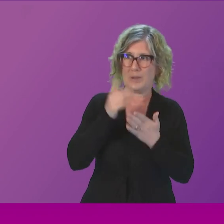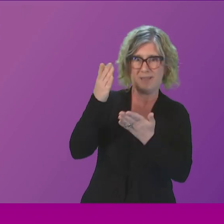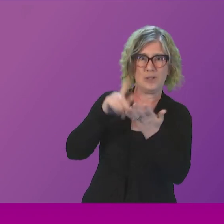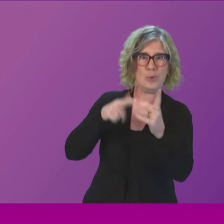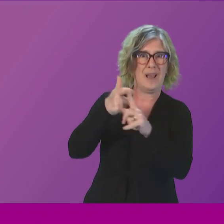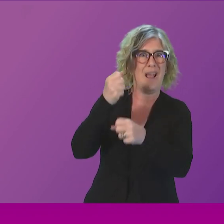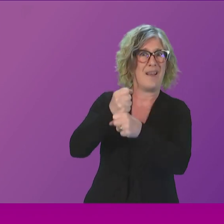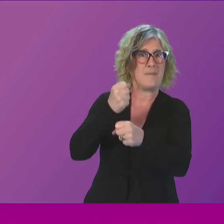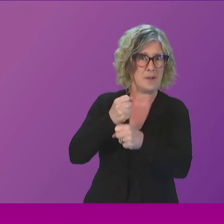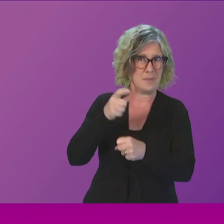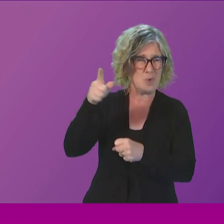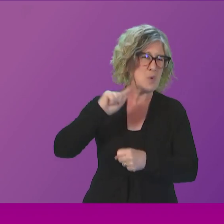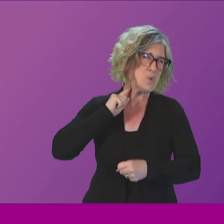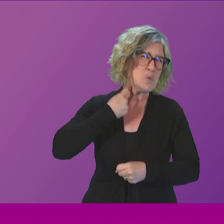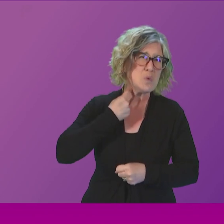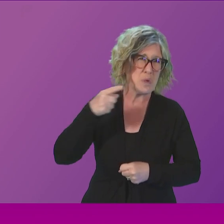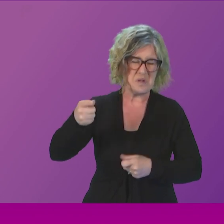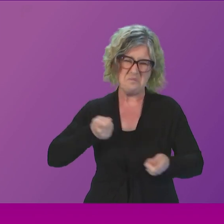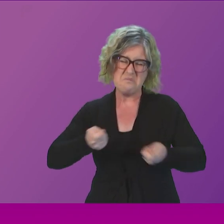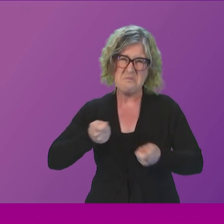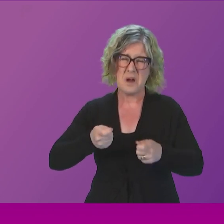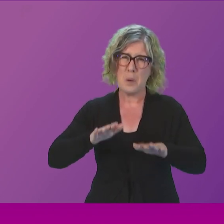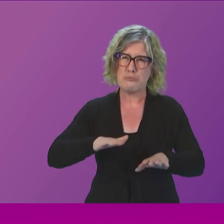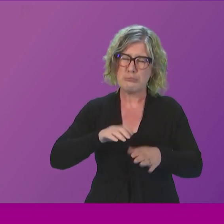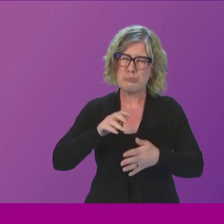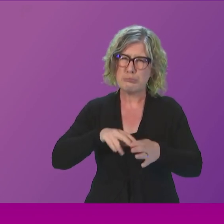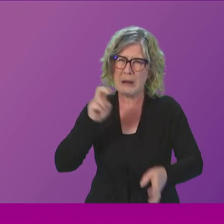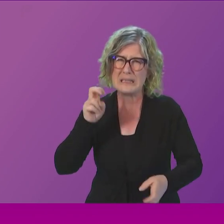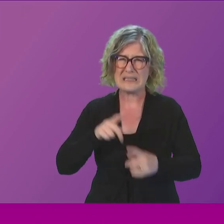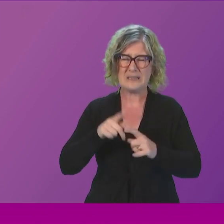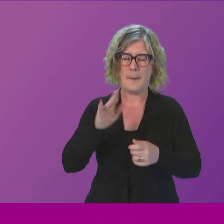not only a hard Brexit and the mishandling of our economy but regressive welfare cuts